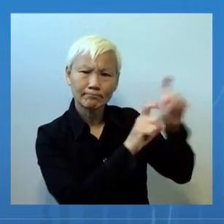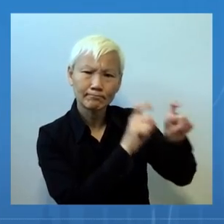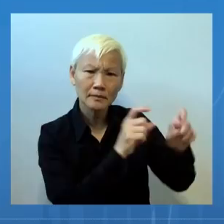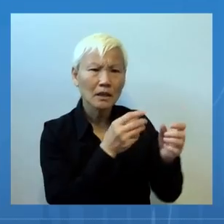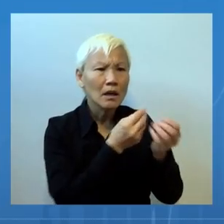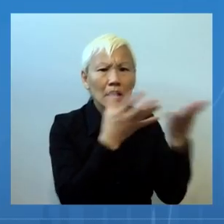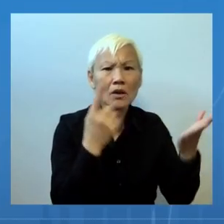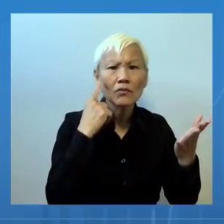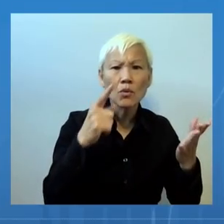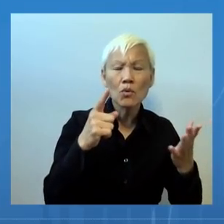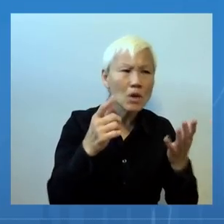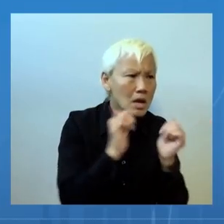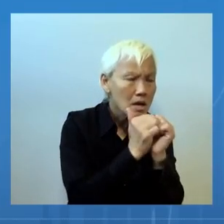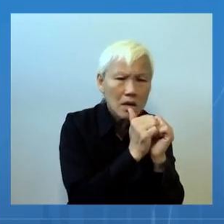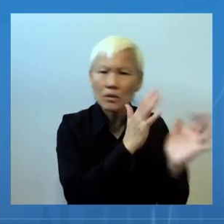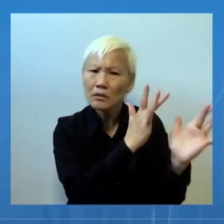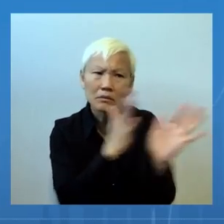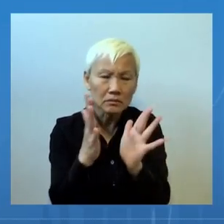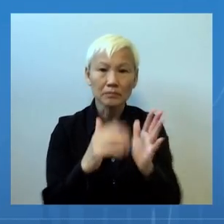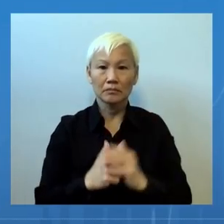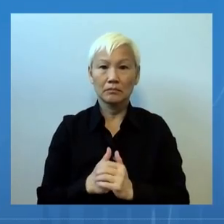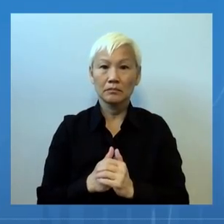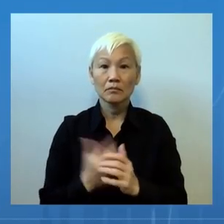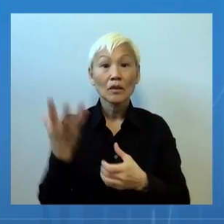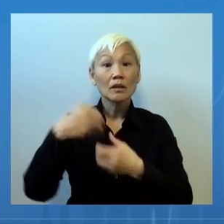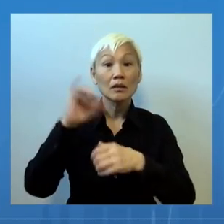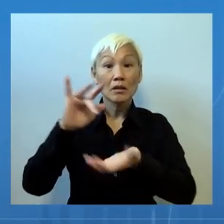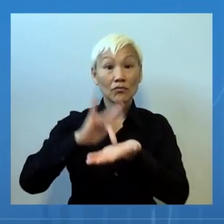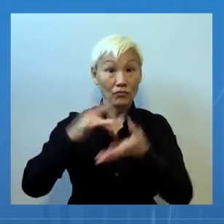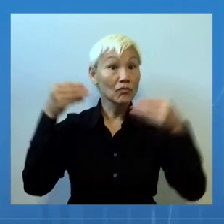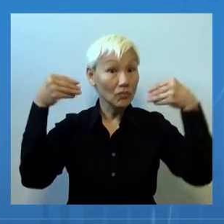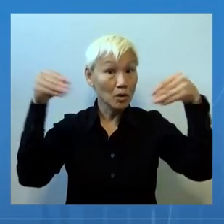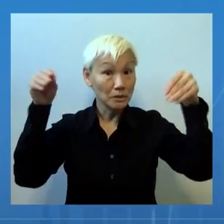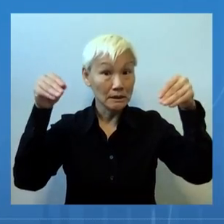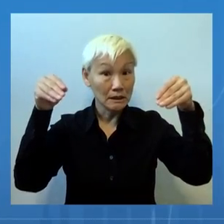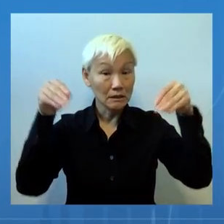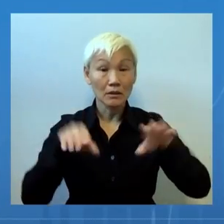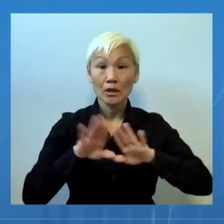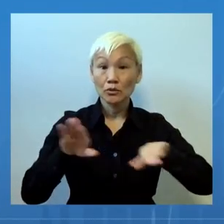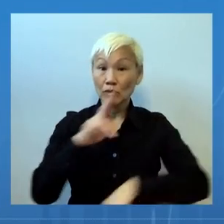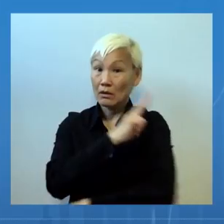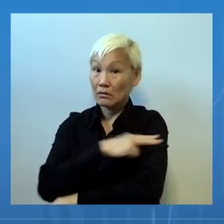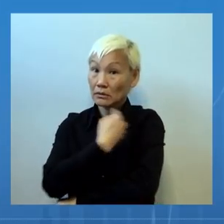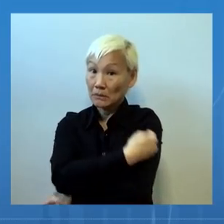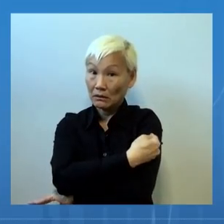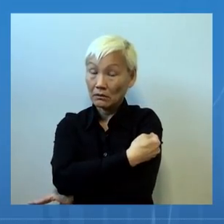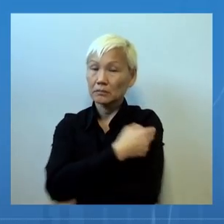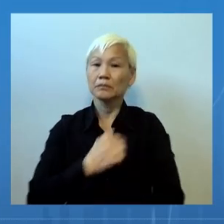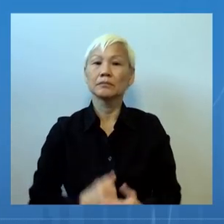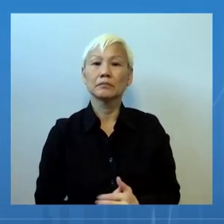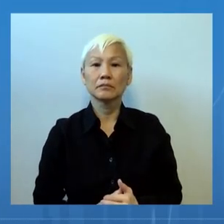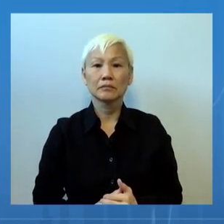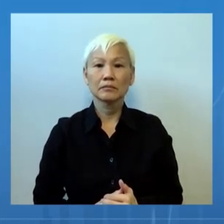including local pharmacies, health centers, and children's hospitals. This will give parents a broad range of options